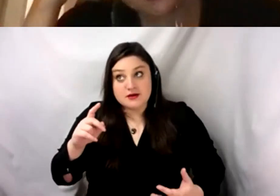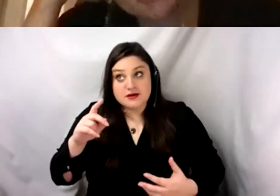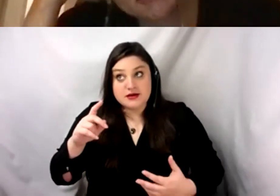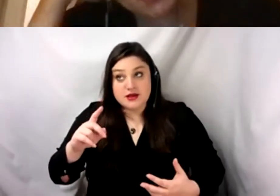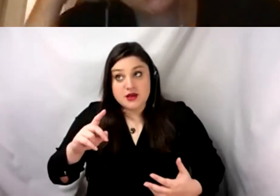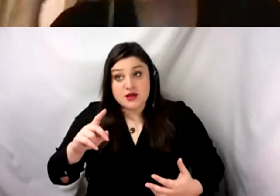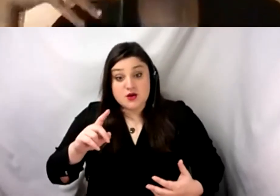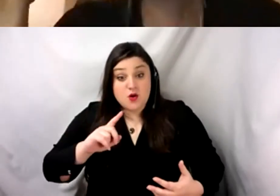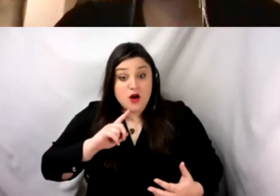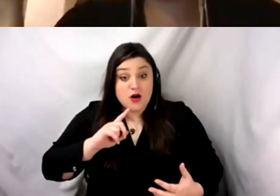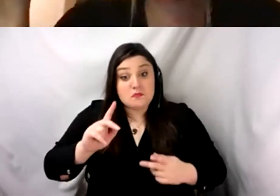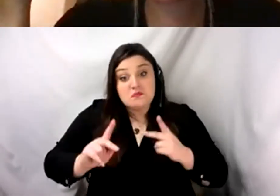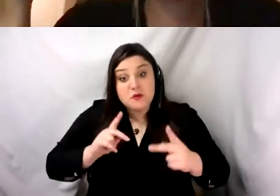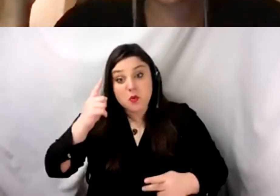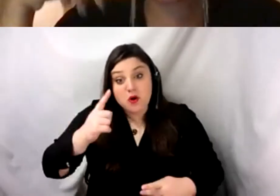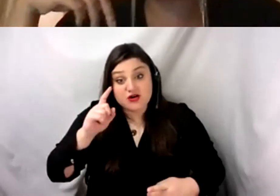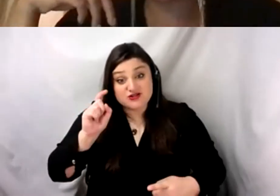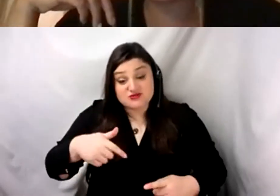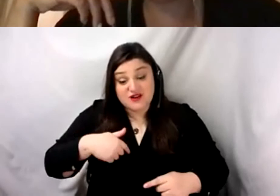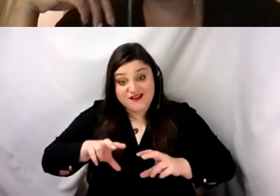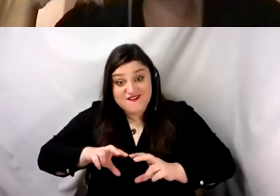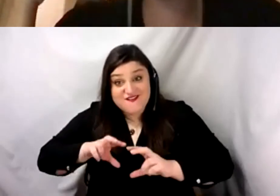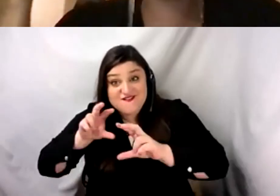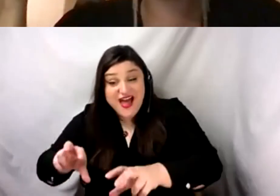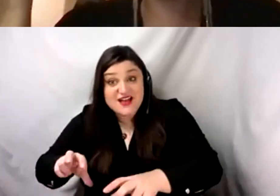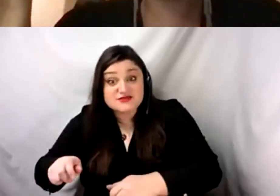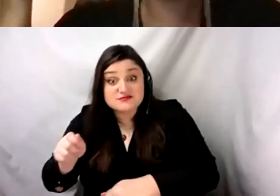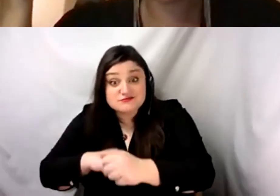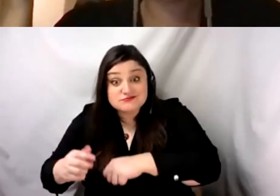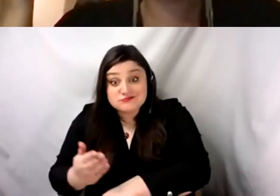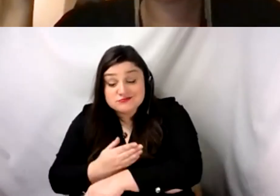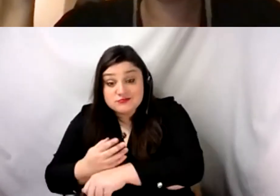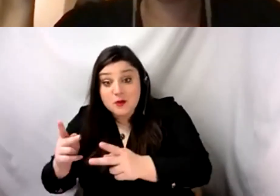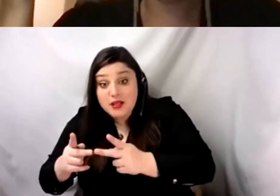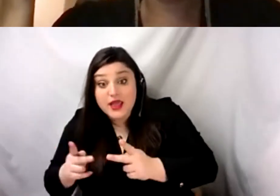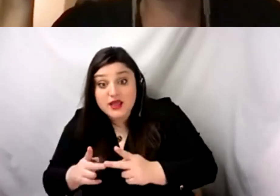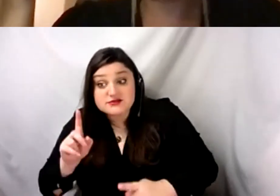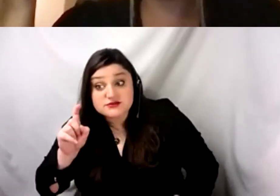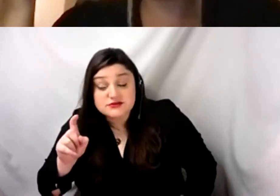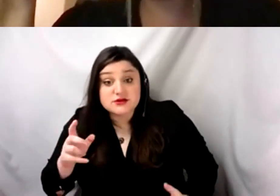training staff and we're going to find N6 weeks that this is no longer